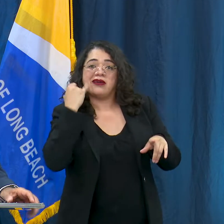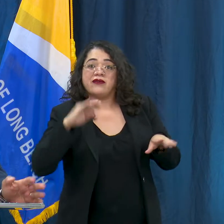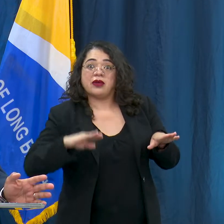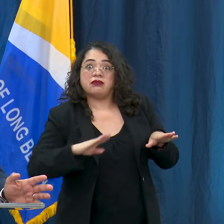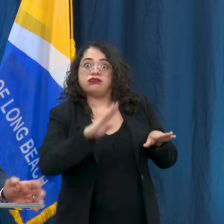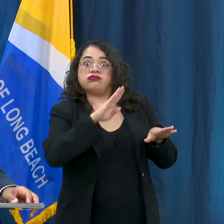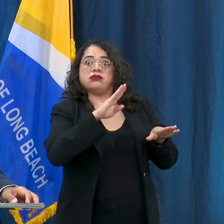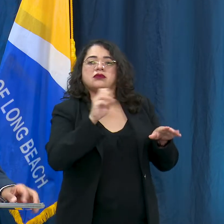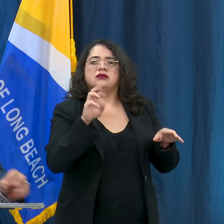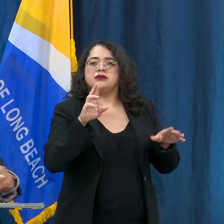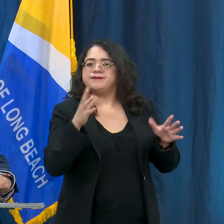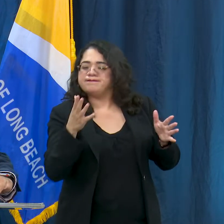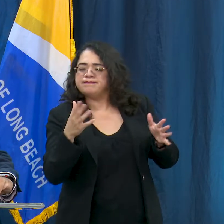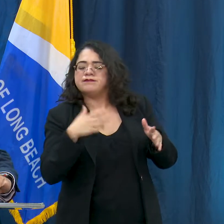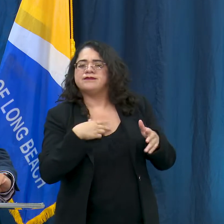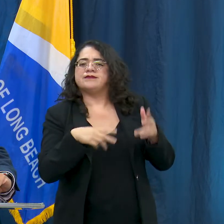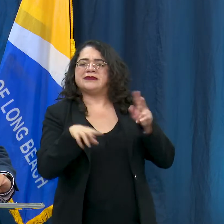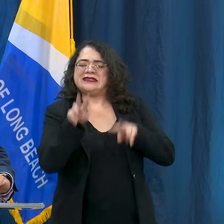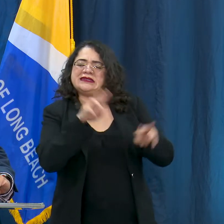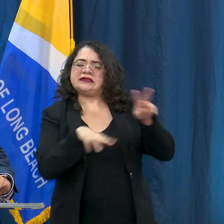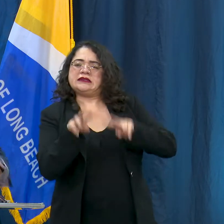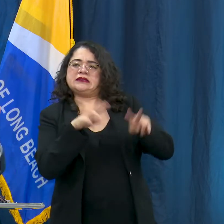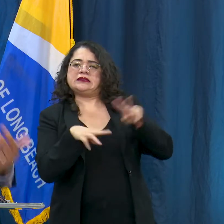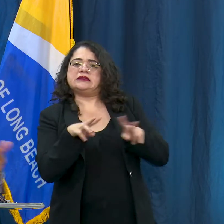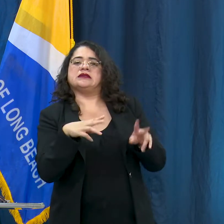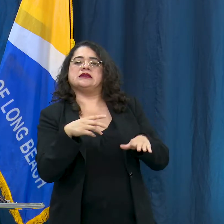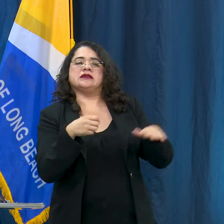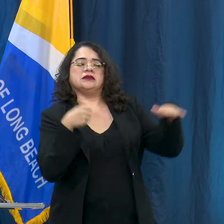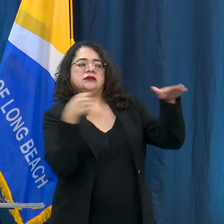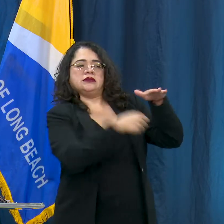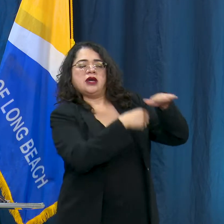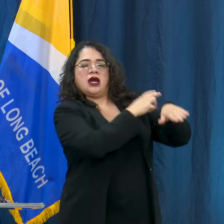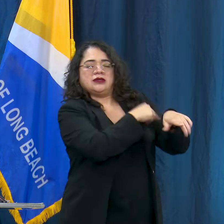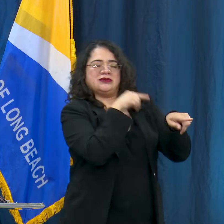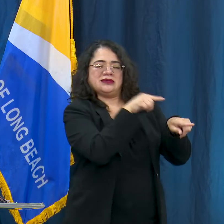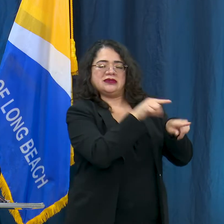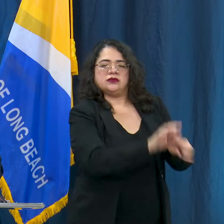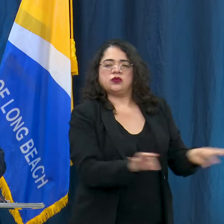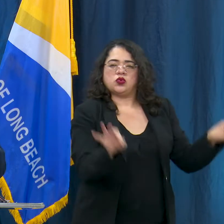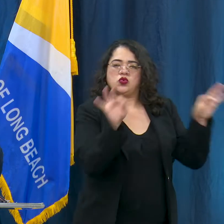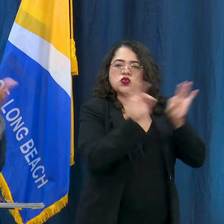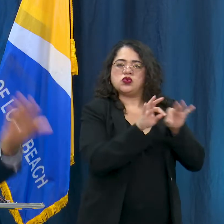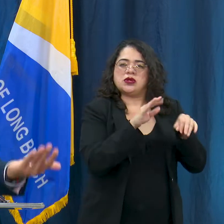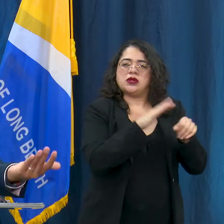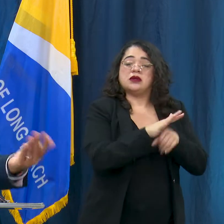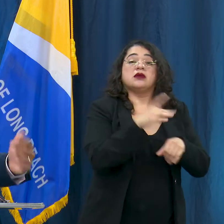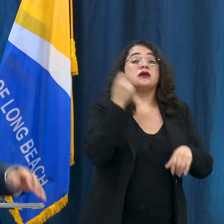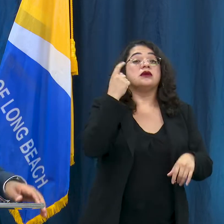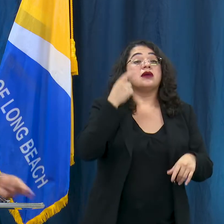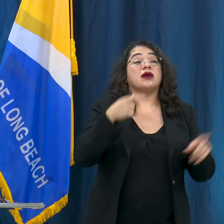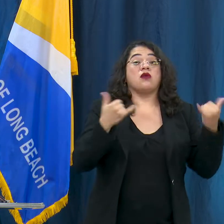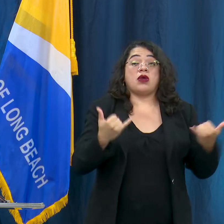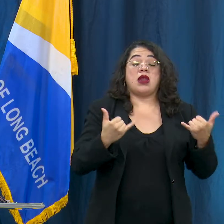especially as it relates to hospitalizations but we also know that we have a plenty of room in our hospitals, we have plenty of